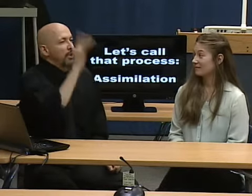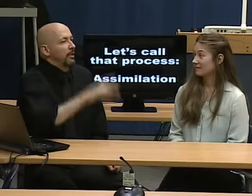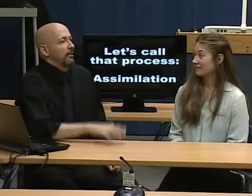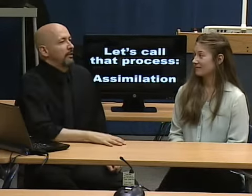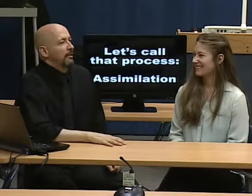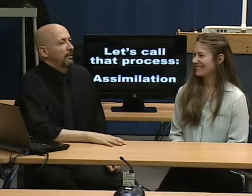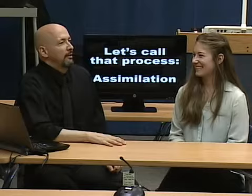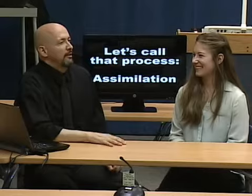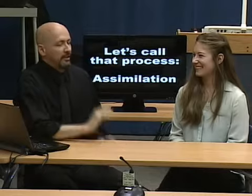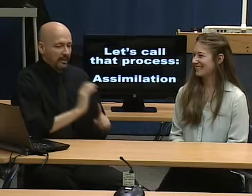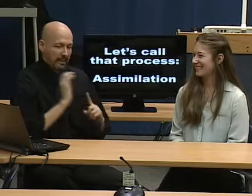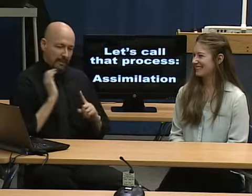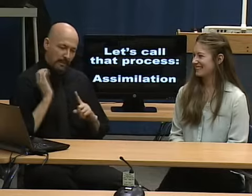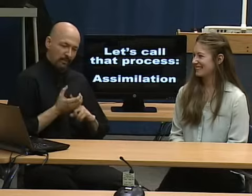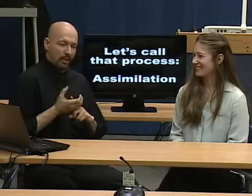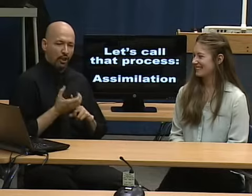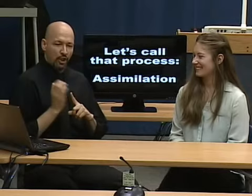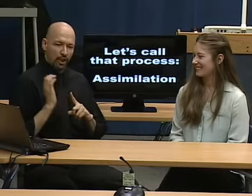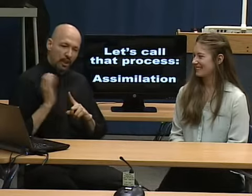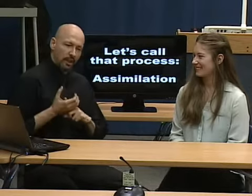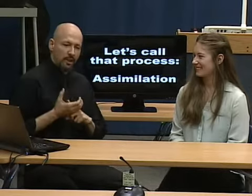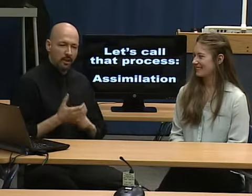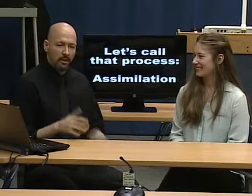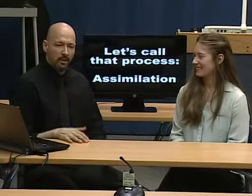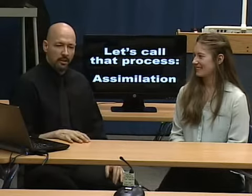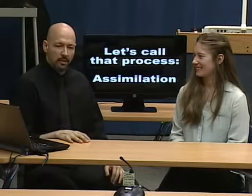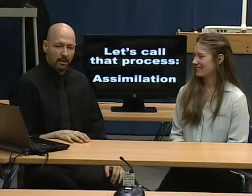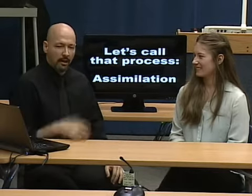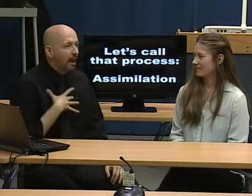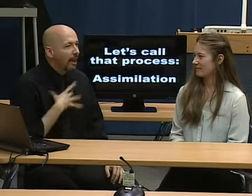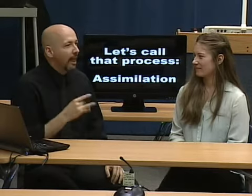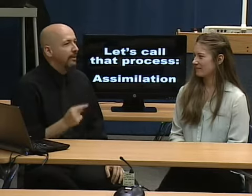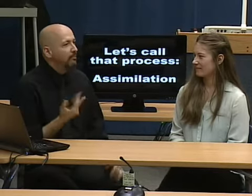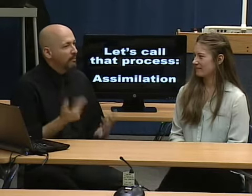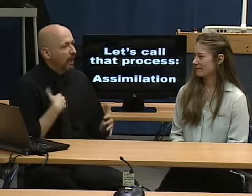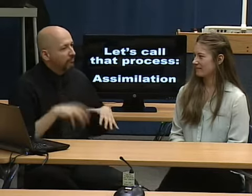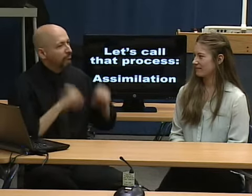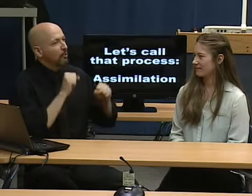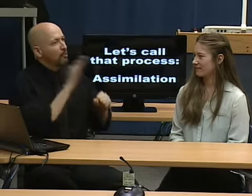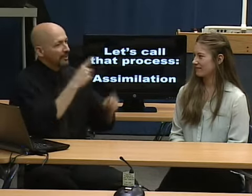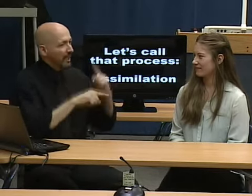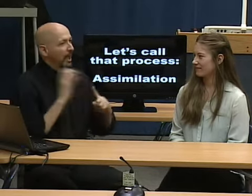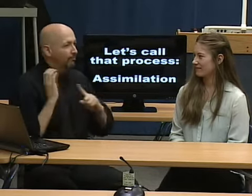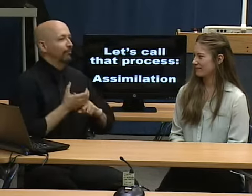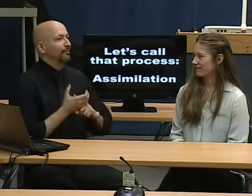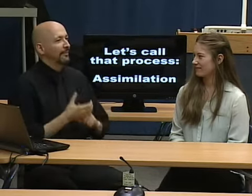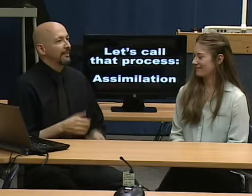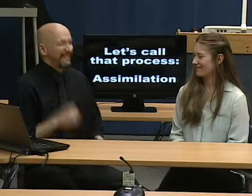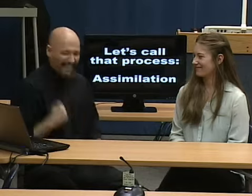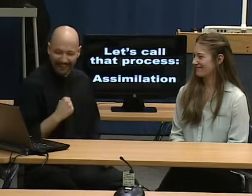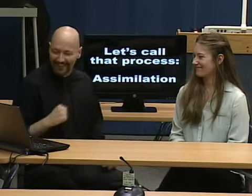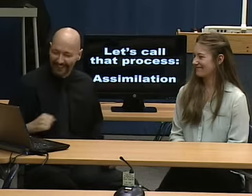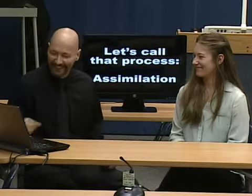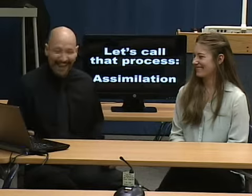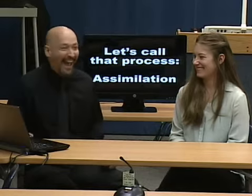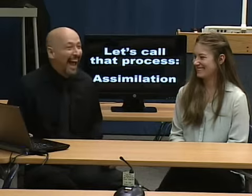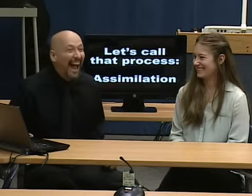You're brilliant. "Assimilation." I really like it! I'm going to [EMBODY] your sign for "assimilation." Yeah!